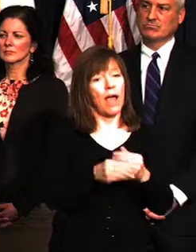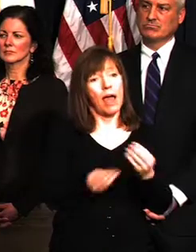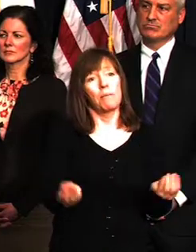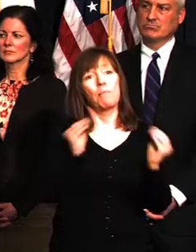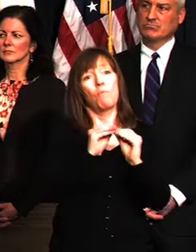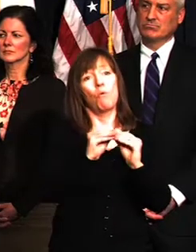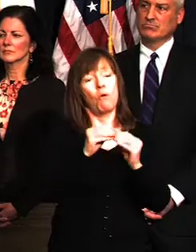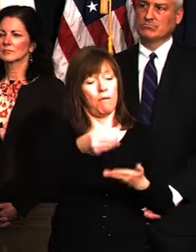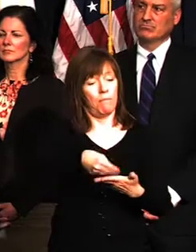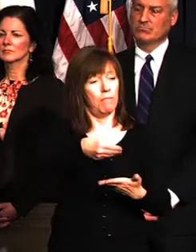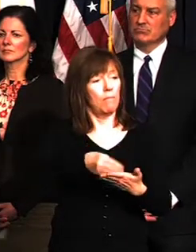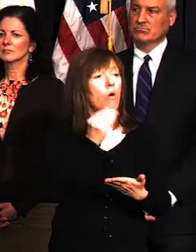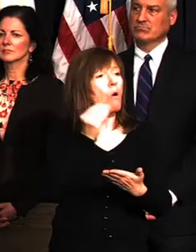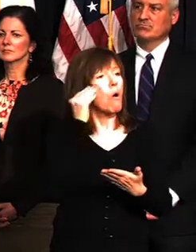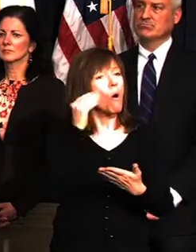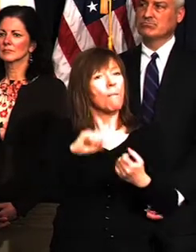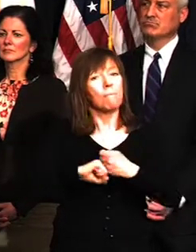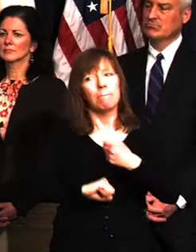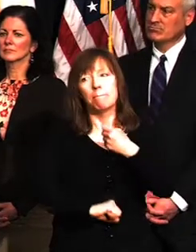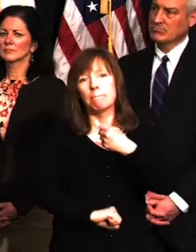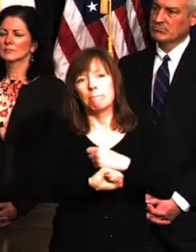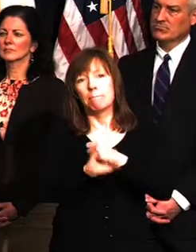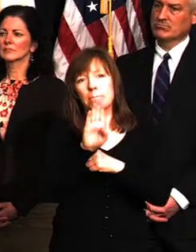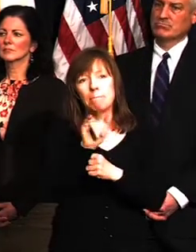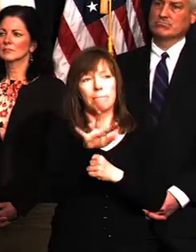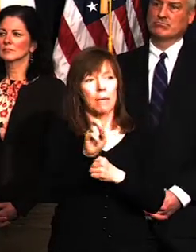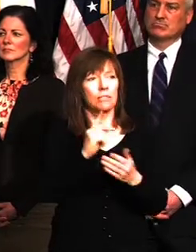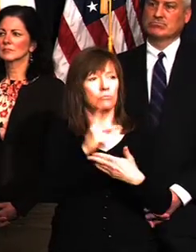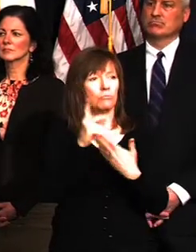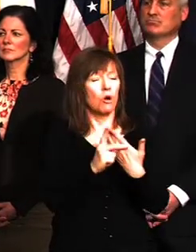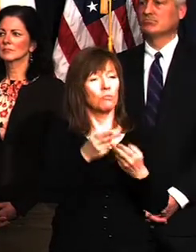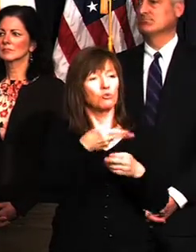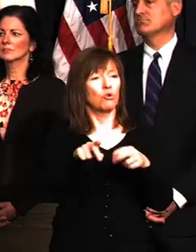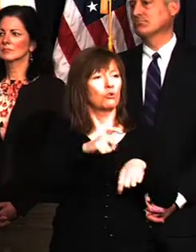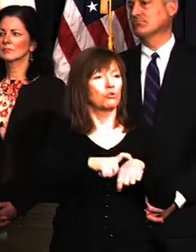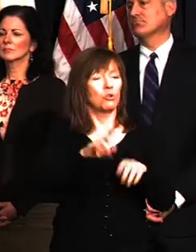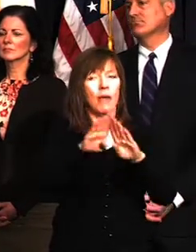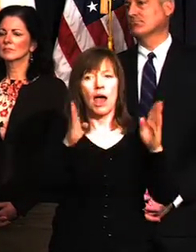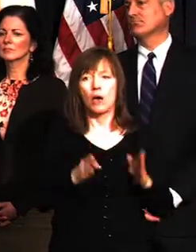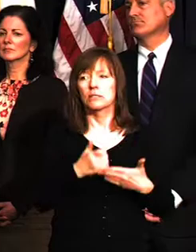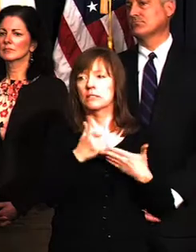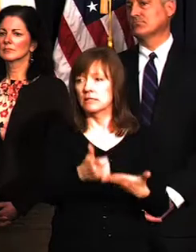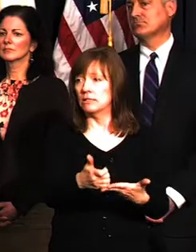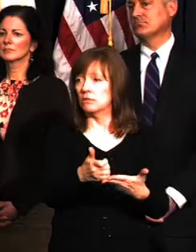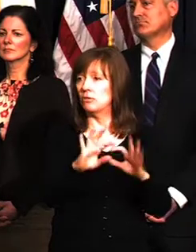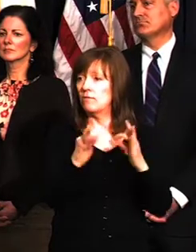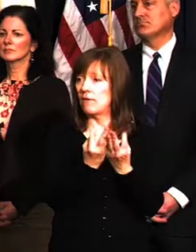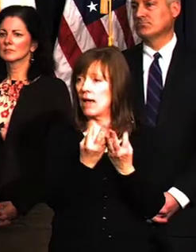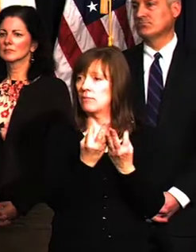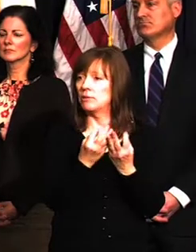Base Program, which provides short term housing assistance to families in need. With that